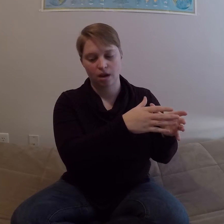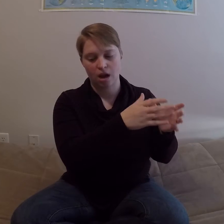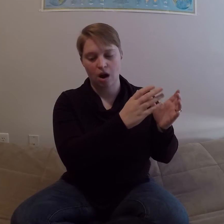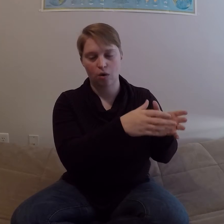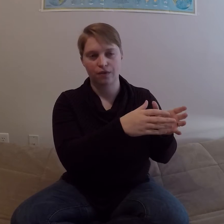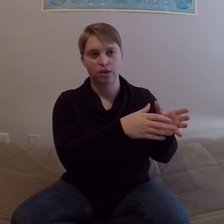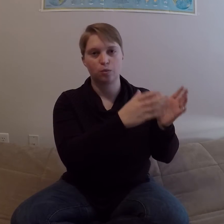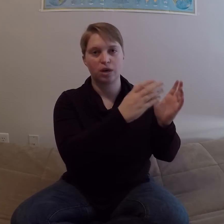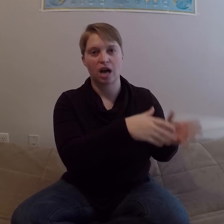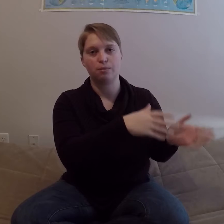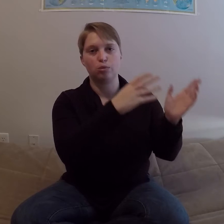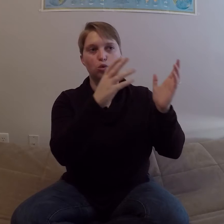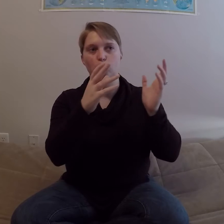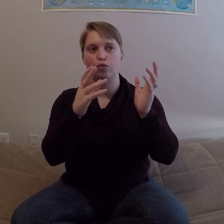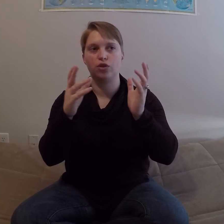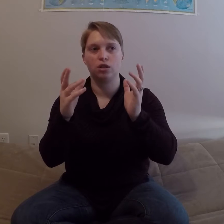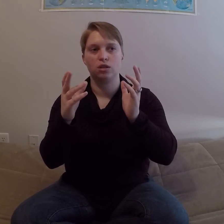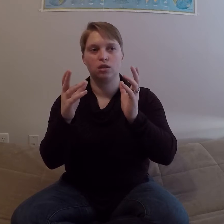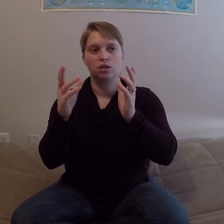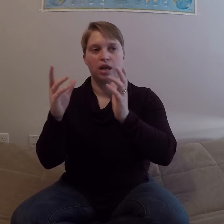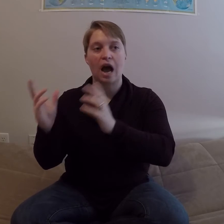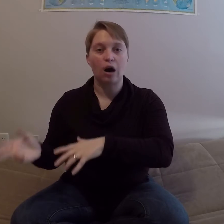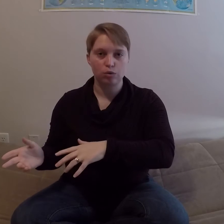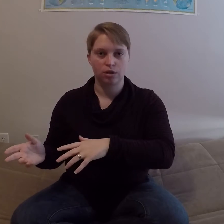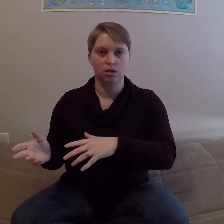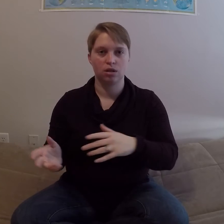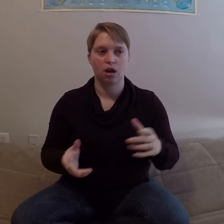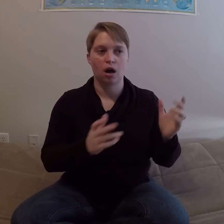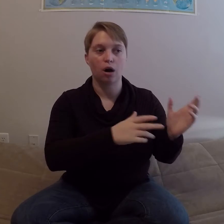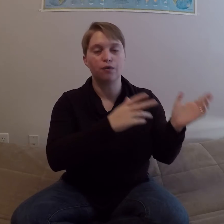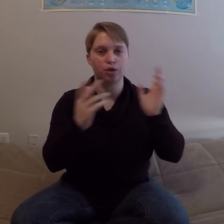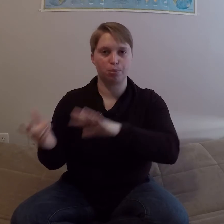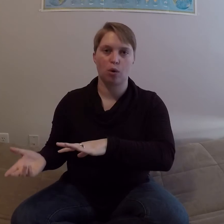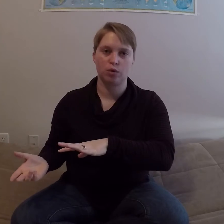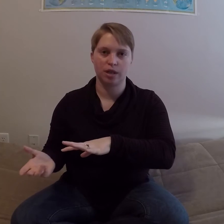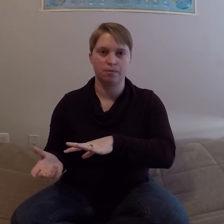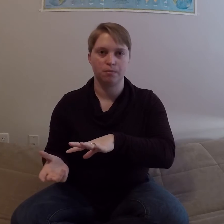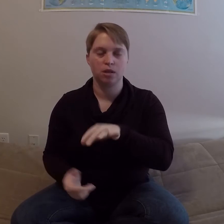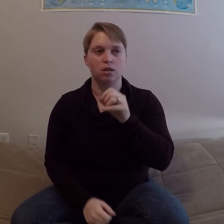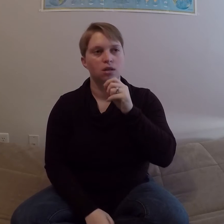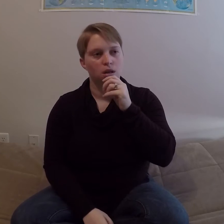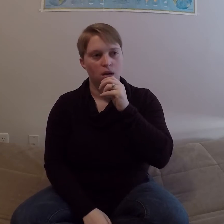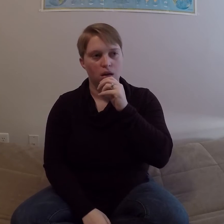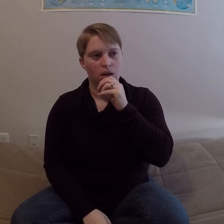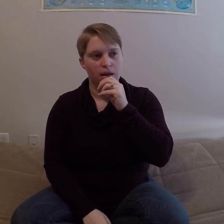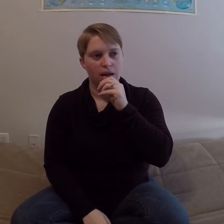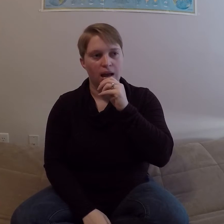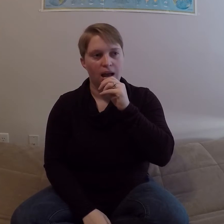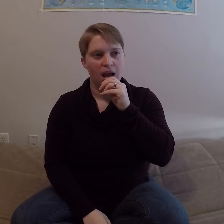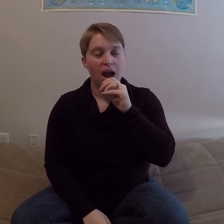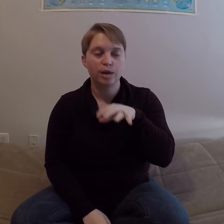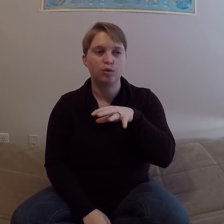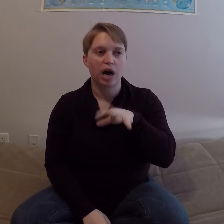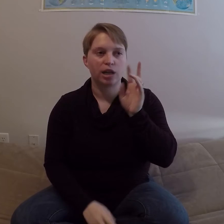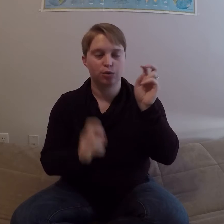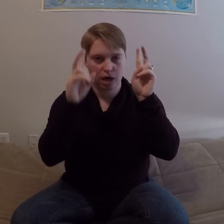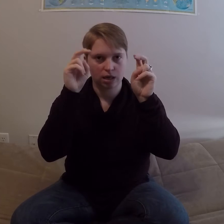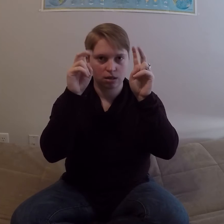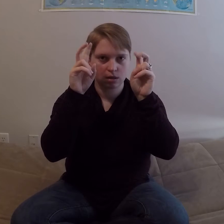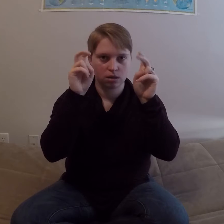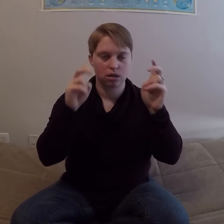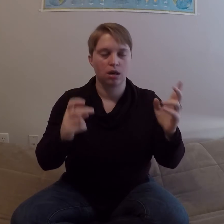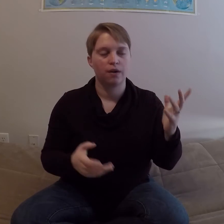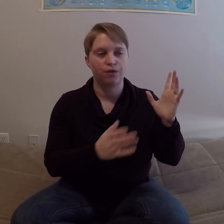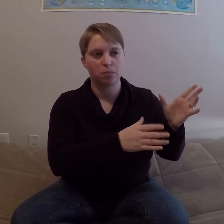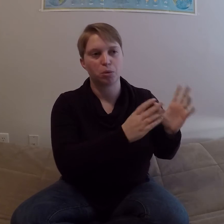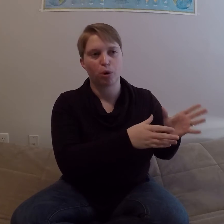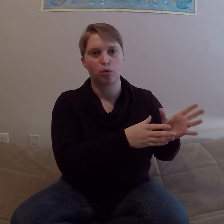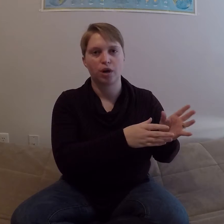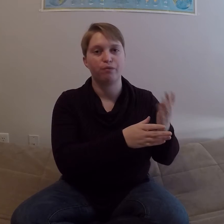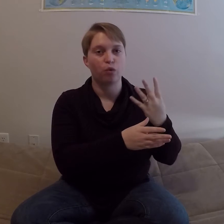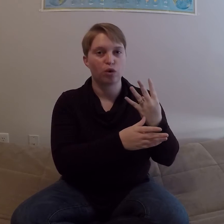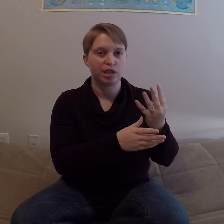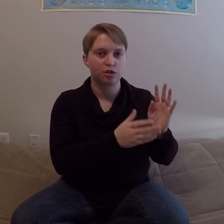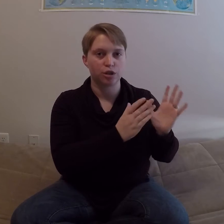However when I moved out of the program. I ‘graduated’ from the program four years